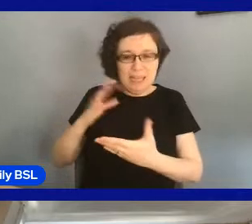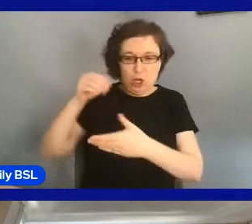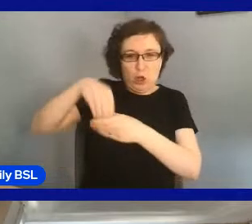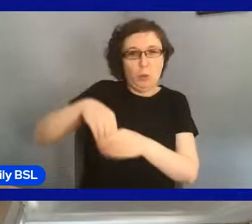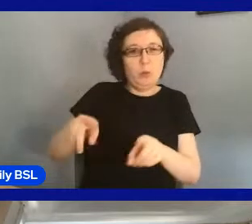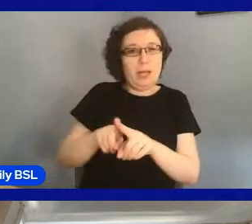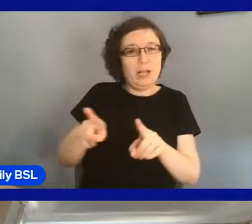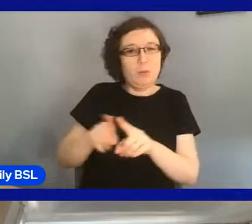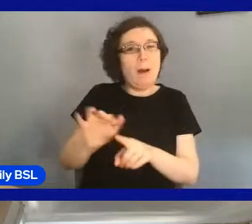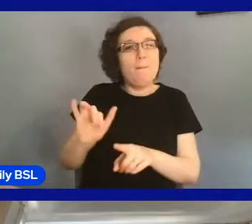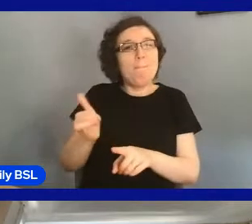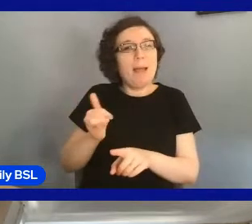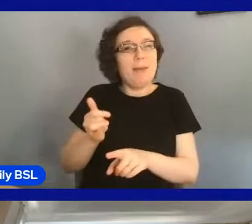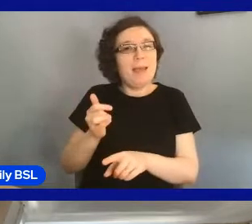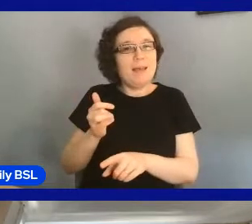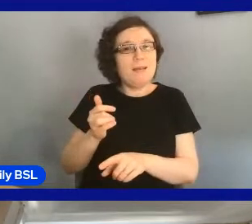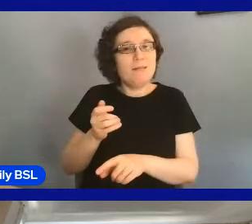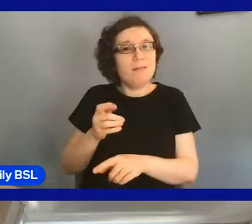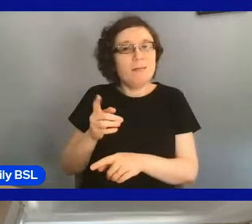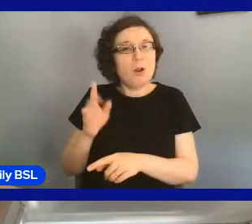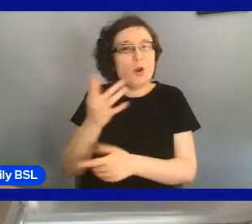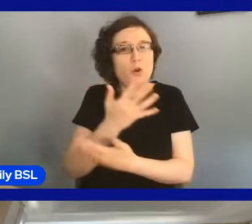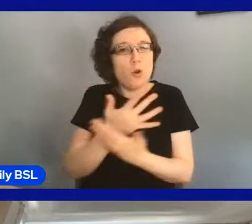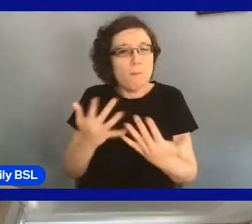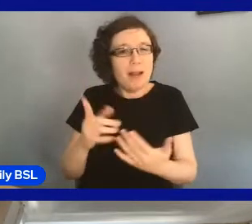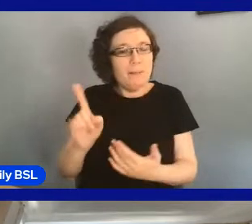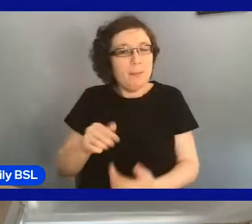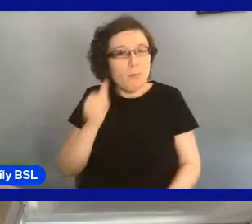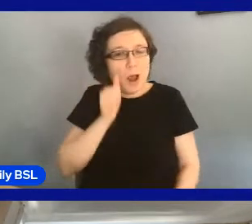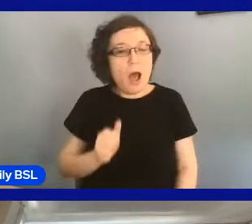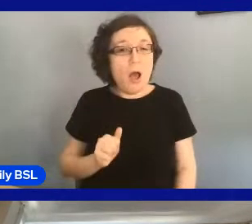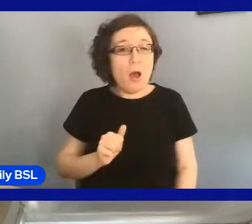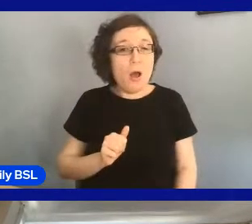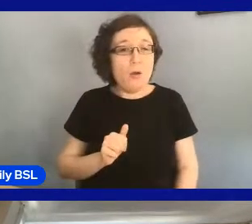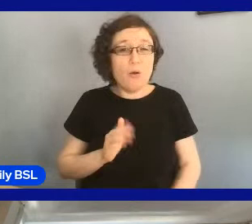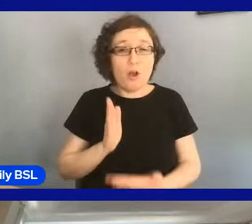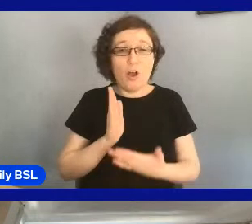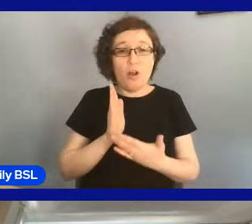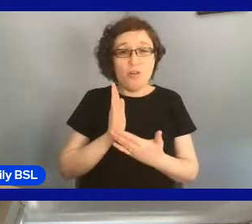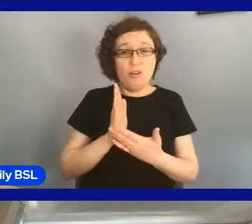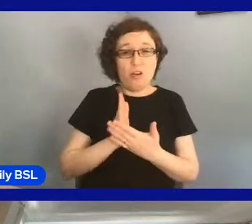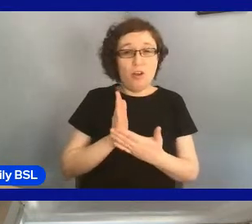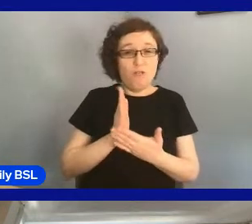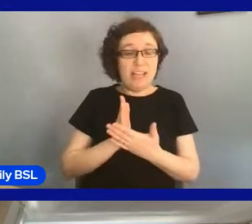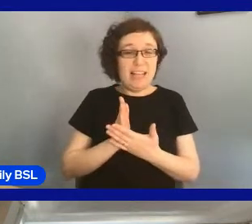popular cinema but we have also really try to go out of our way to fight and figure out the